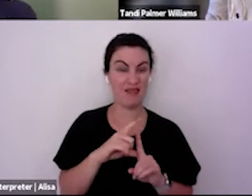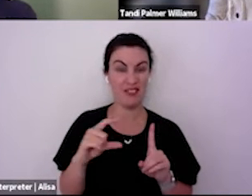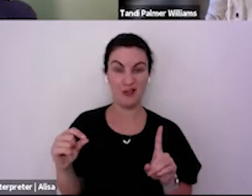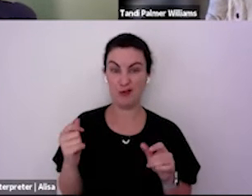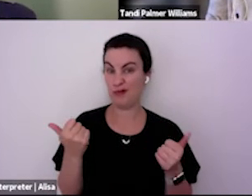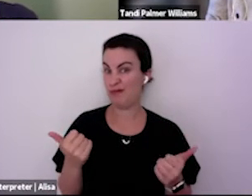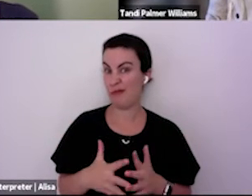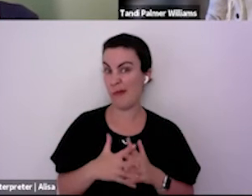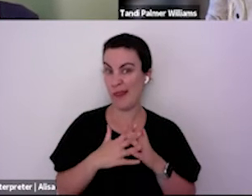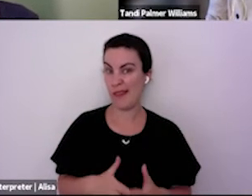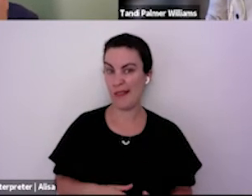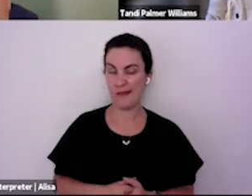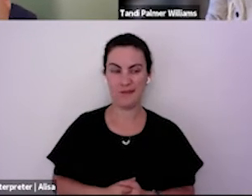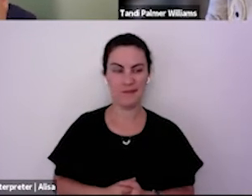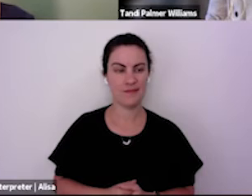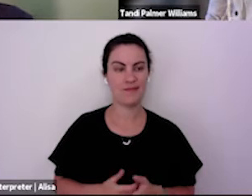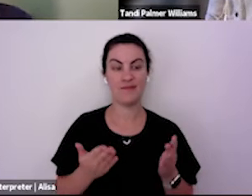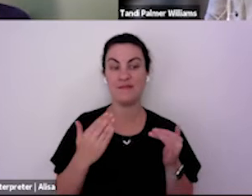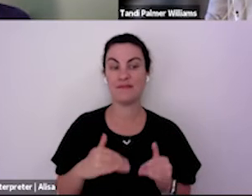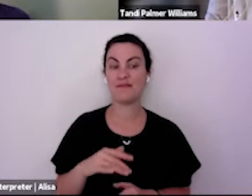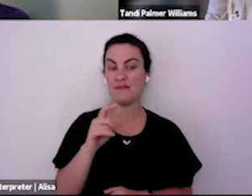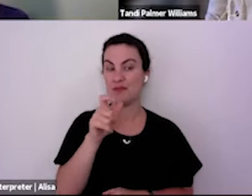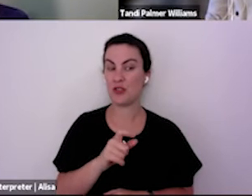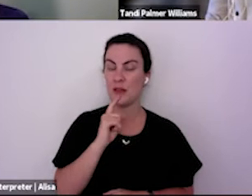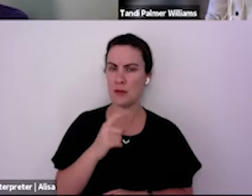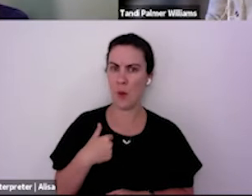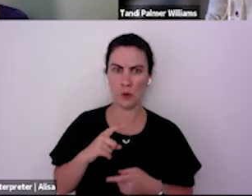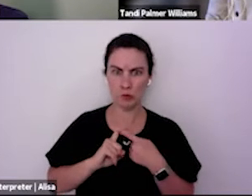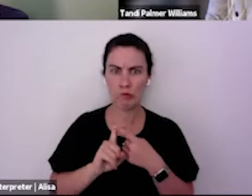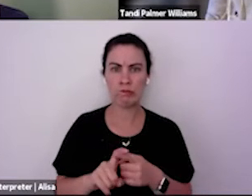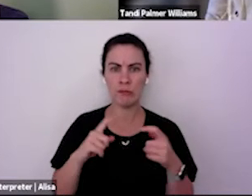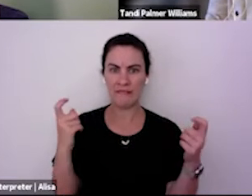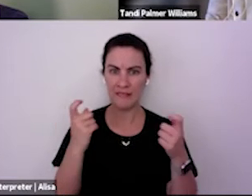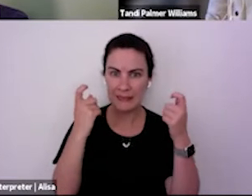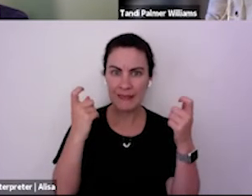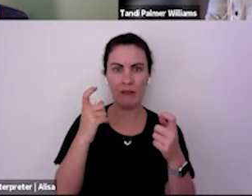Another person said being able to attend events, such as Meyer Festival is valuable as they